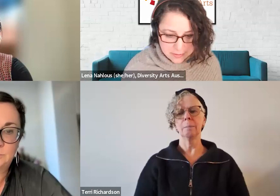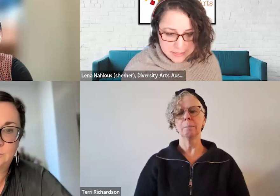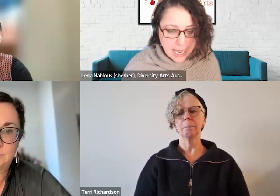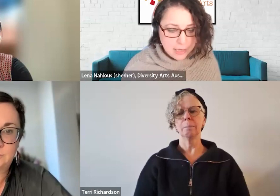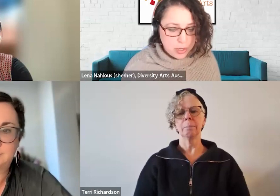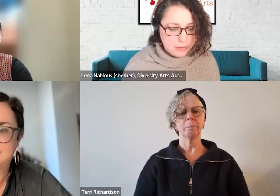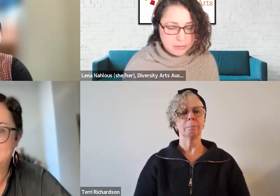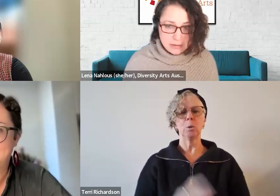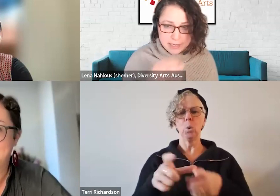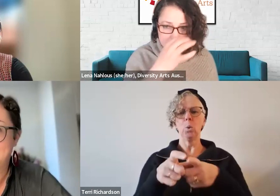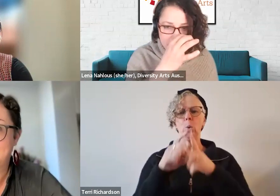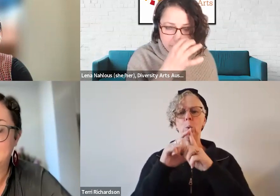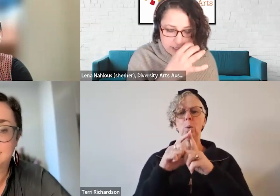And that's a hard one to answer in 30s.